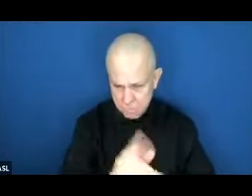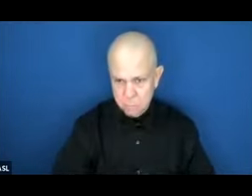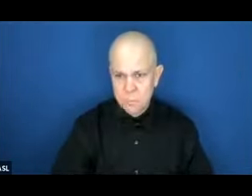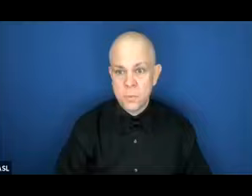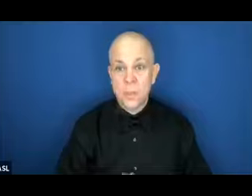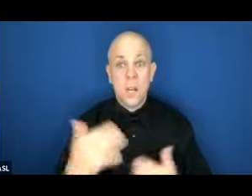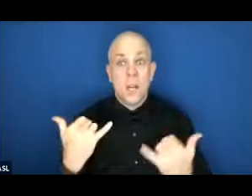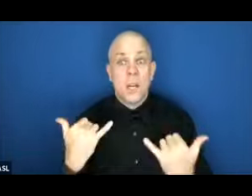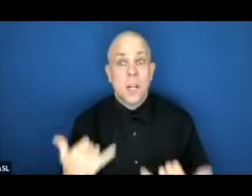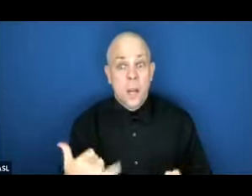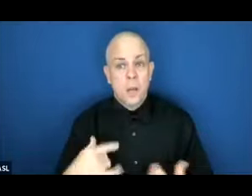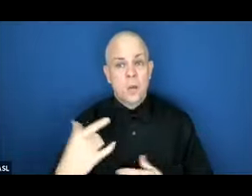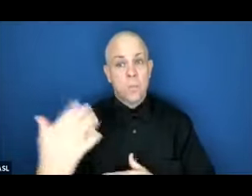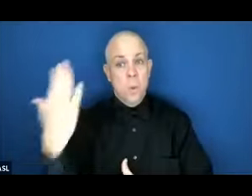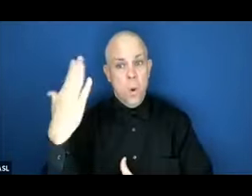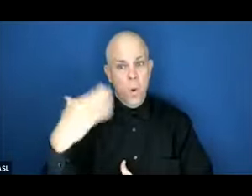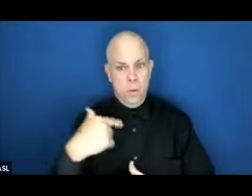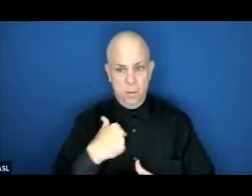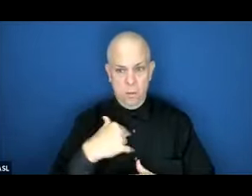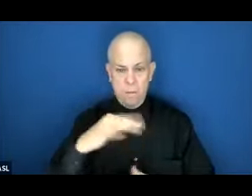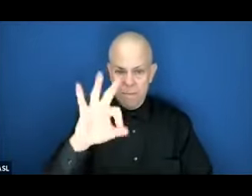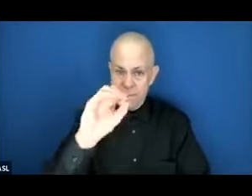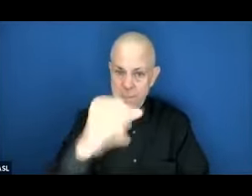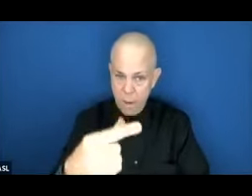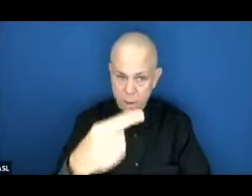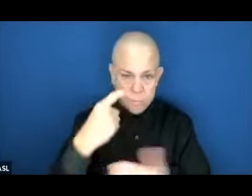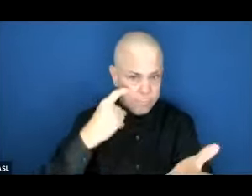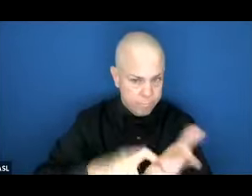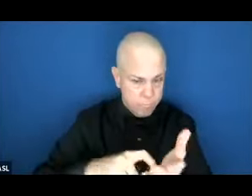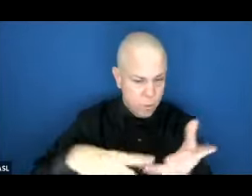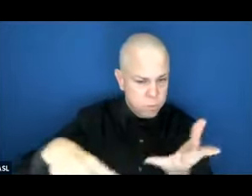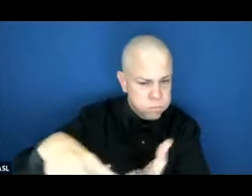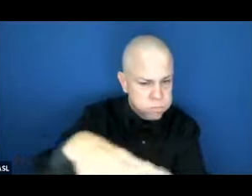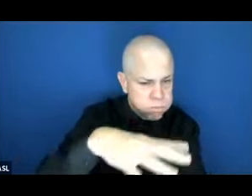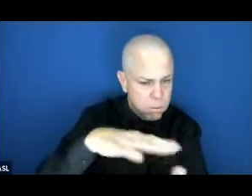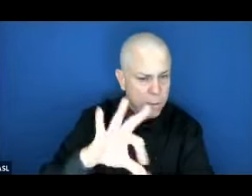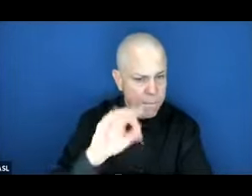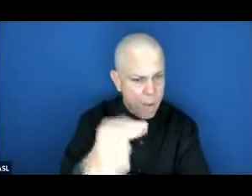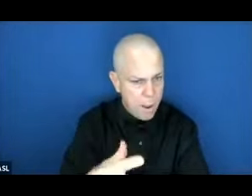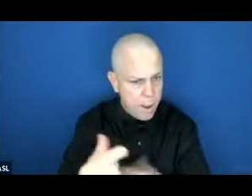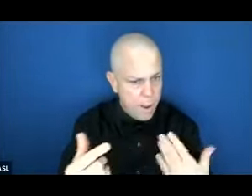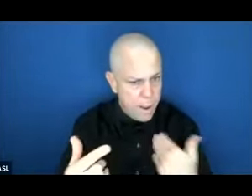bit of smoke out there in the valleys under an inversion the sun came up